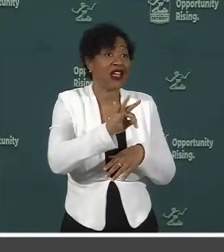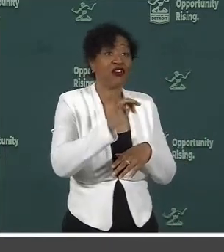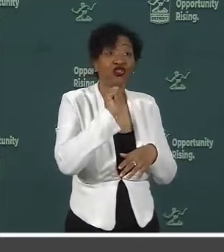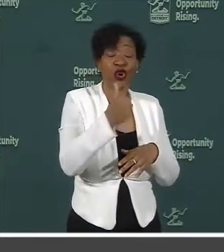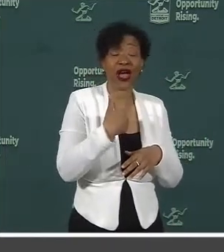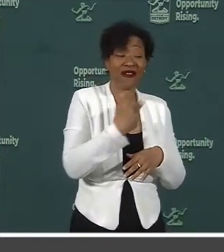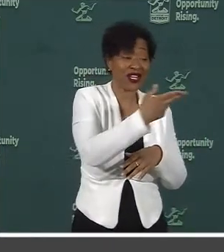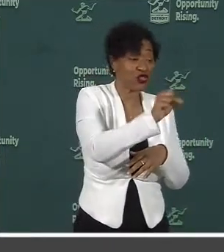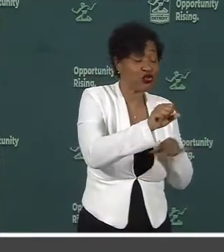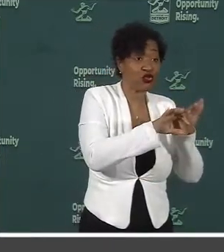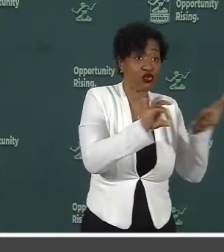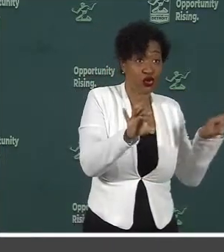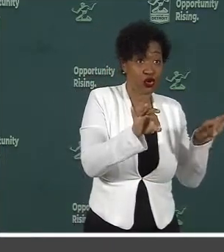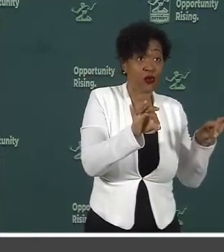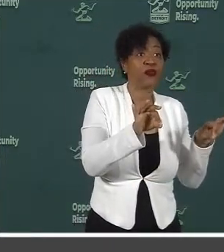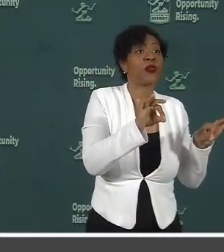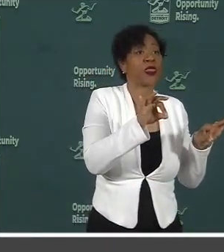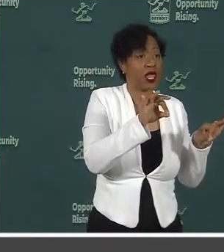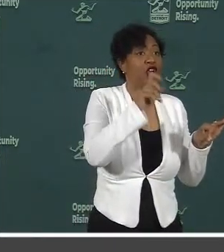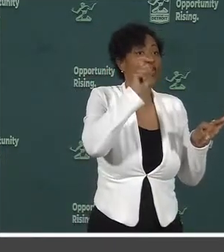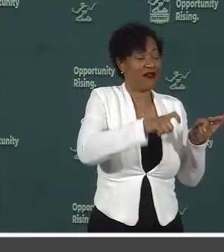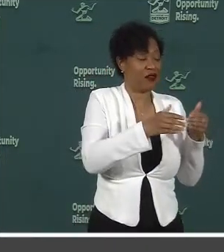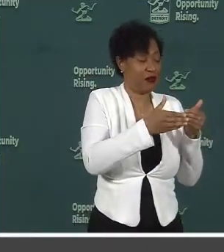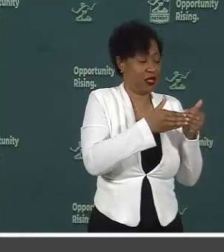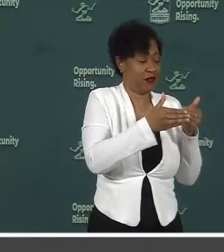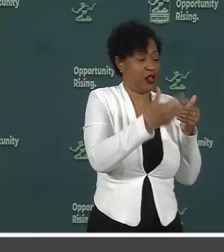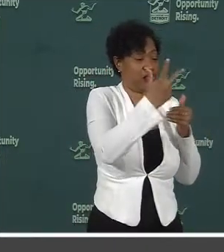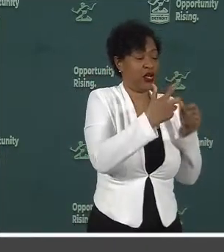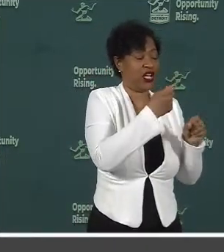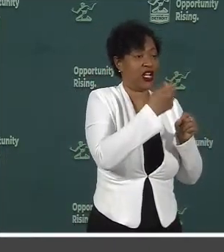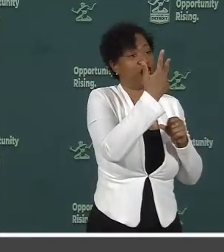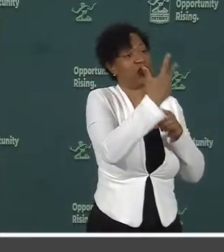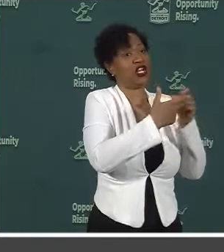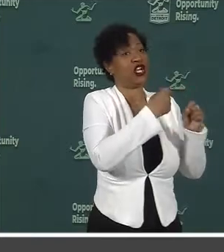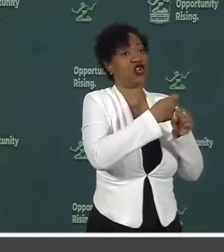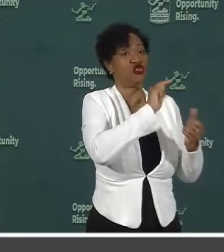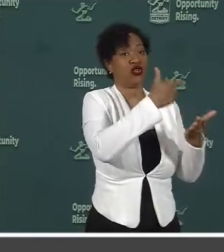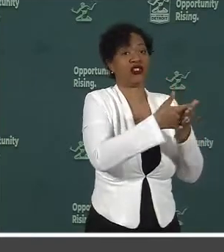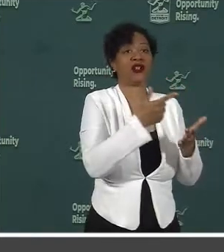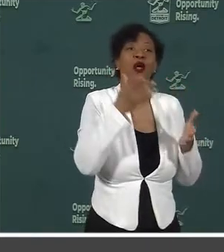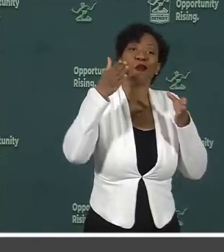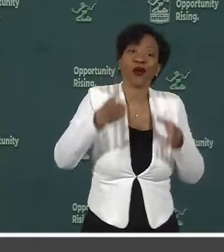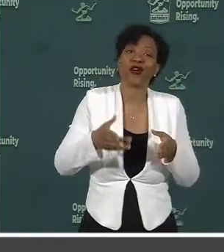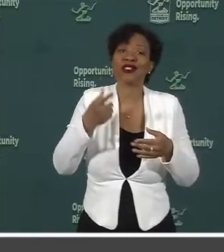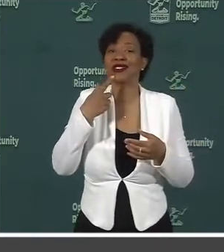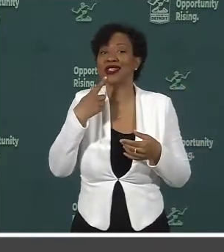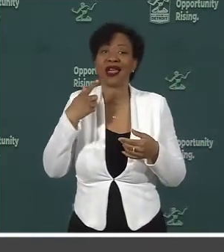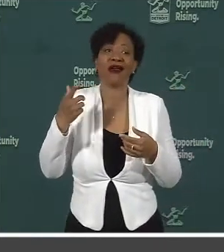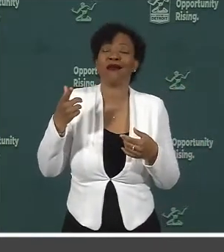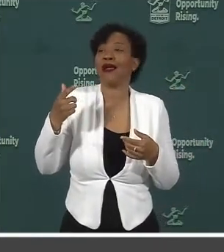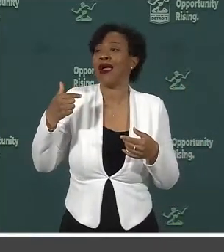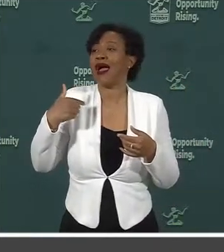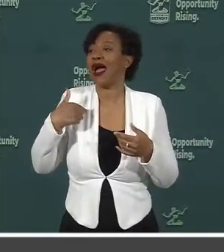THREE YEARS FROM GRADUATION DAY WHEN SOMEBODY CALLED ME FROM KING HIGH SCHOOL TOMORROW SAYING I WANT TO BE PAID TEN DOLLARS AN HOUR TO GO TO CLASS YOU GOT TO BE OUT FOR THREE